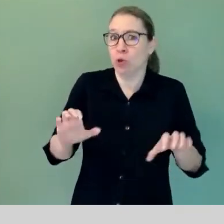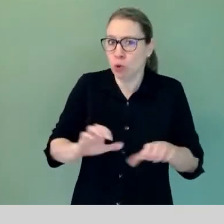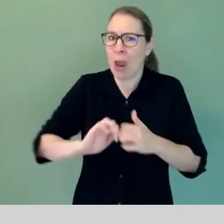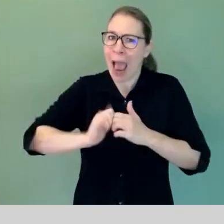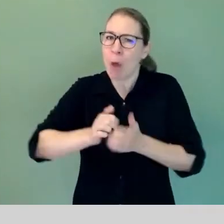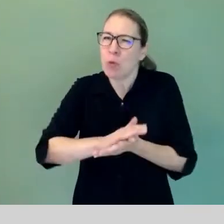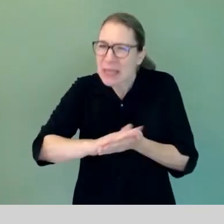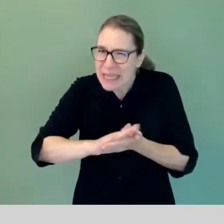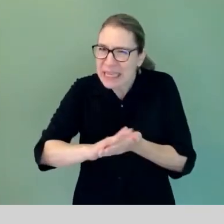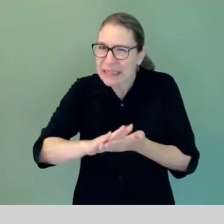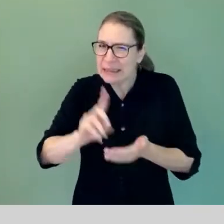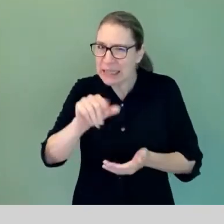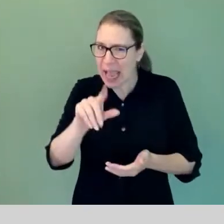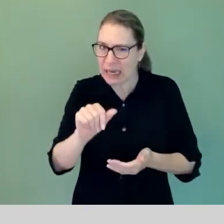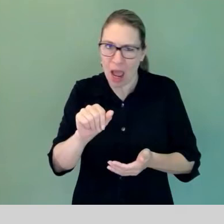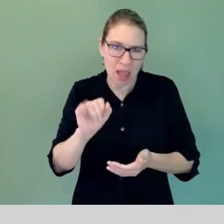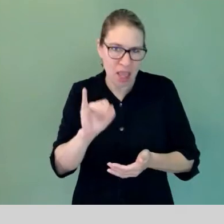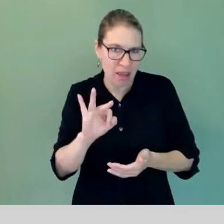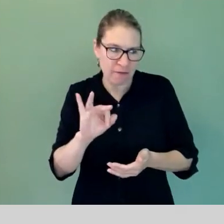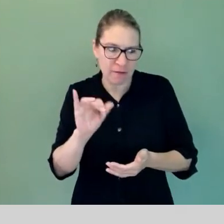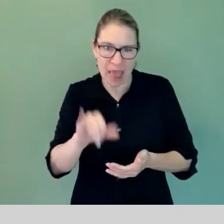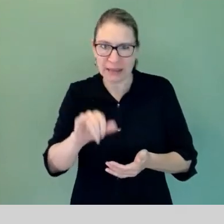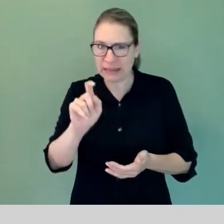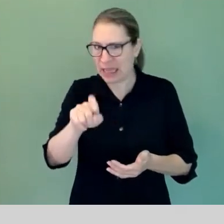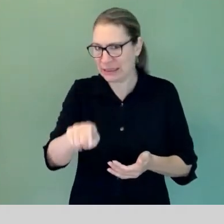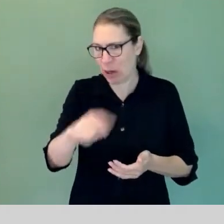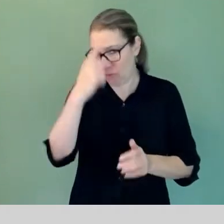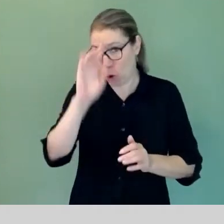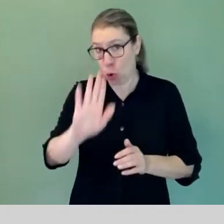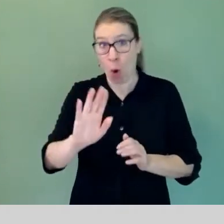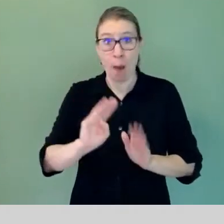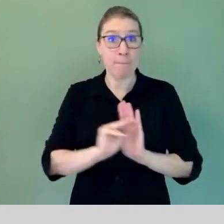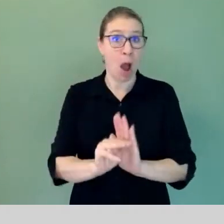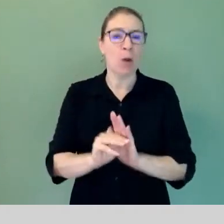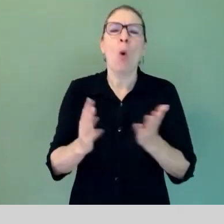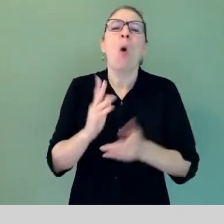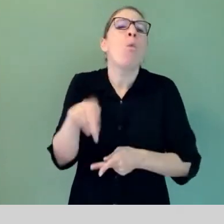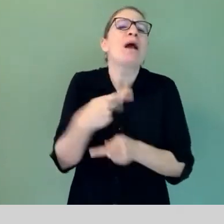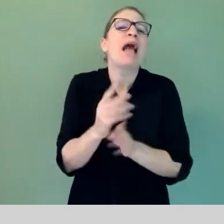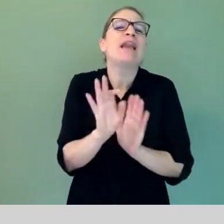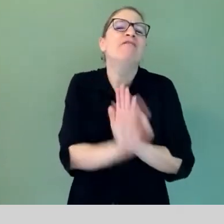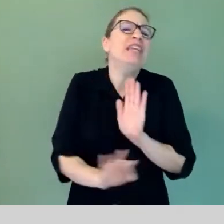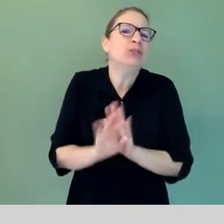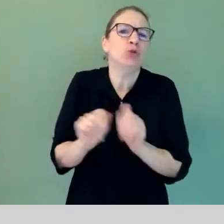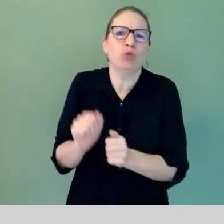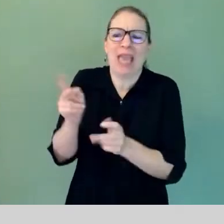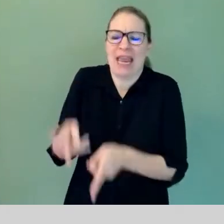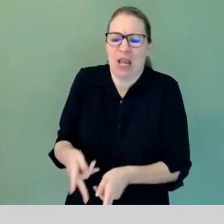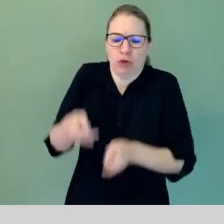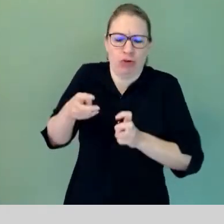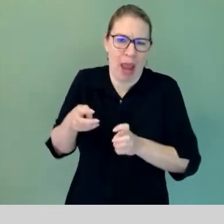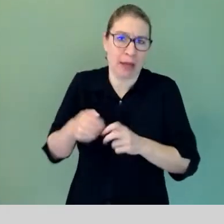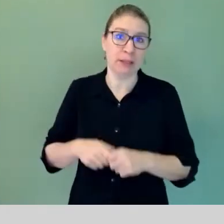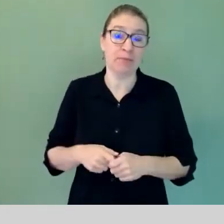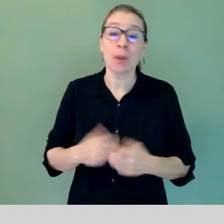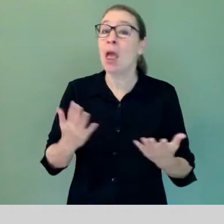what do you what do you want to do to clean your data. If that's the, that's an issue for your model, or what kind of features do you extract from it?